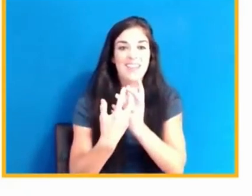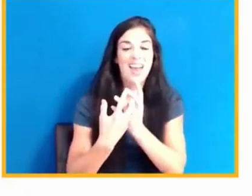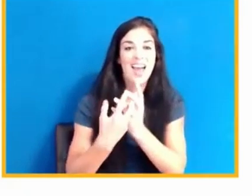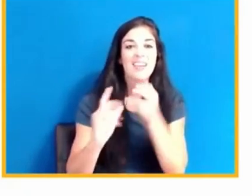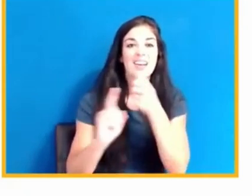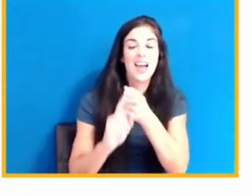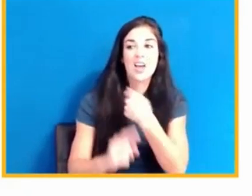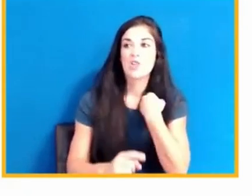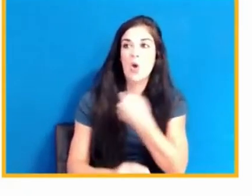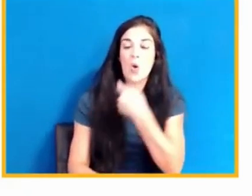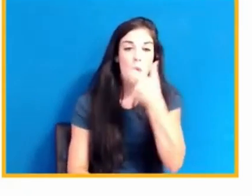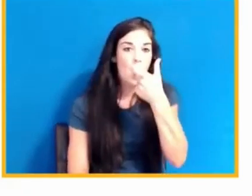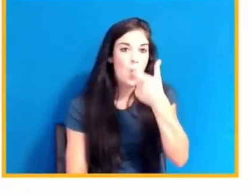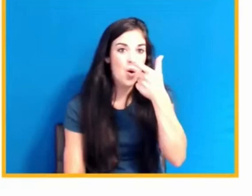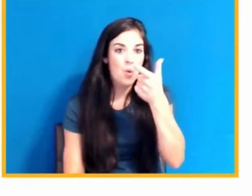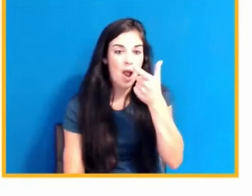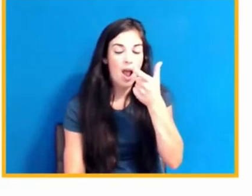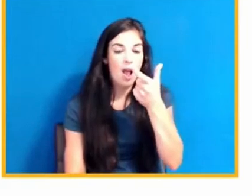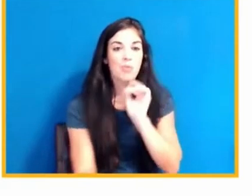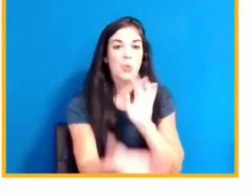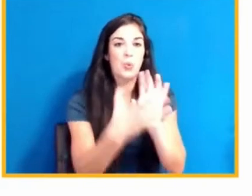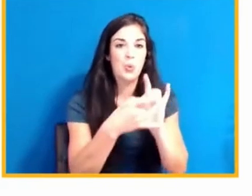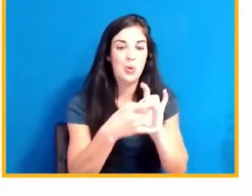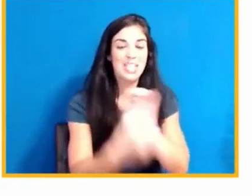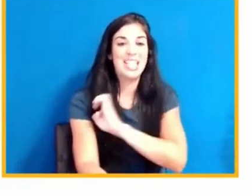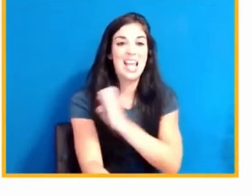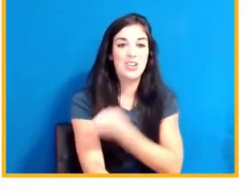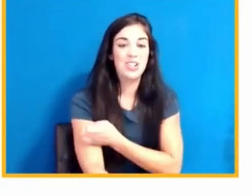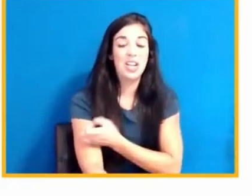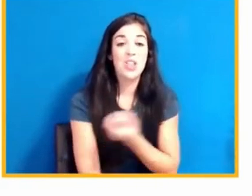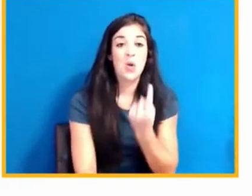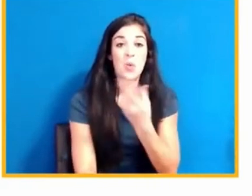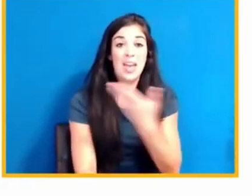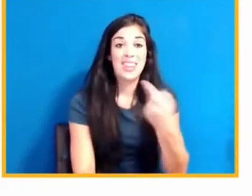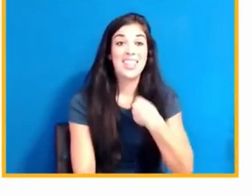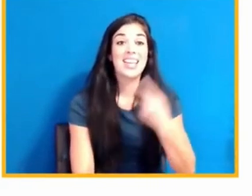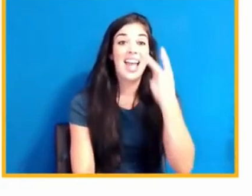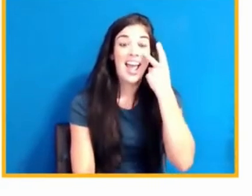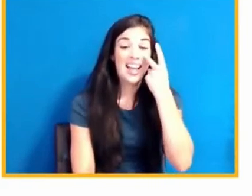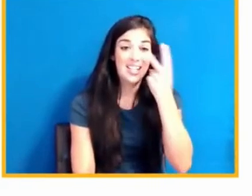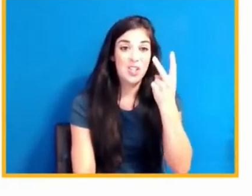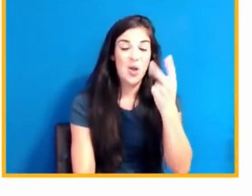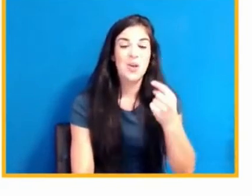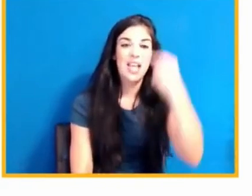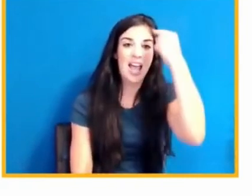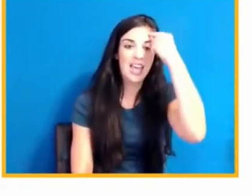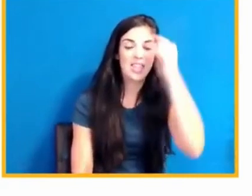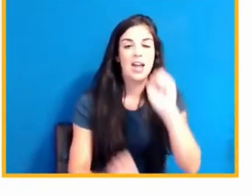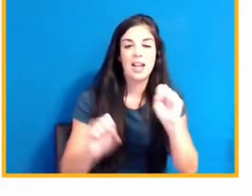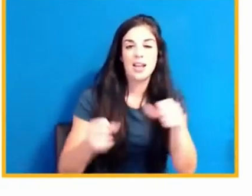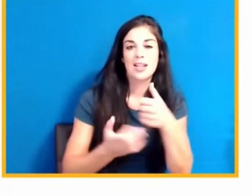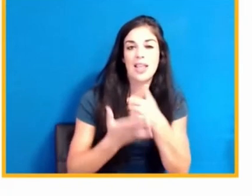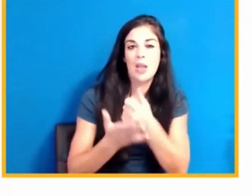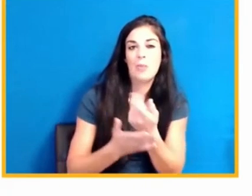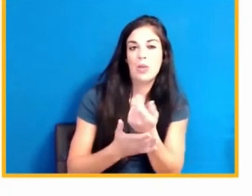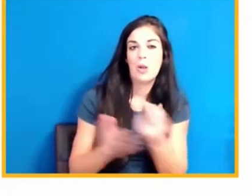and also be drawn into that energy. The only thing I saw that I could have felt a little more as also a dancer was